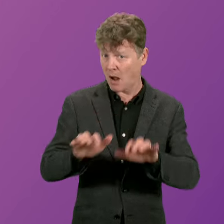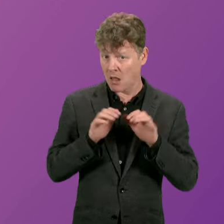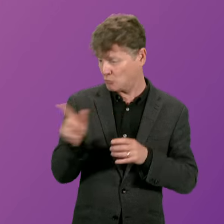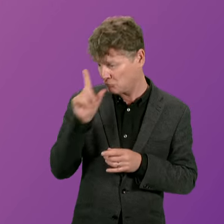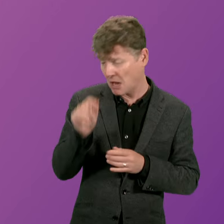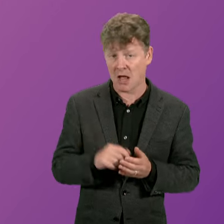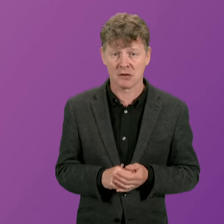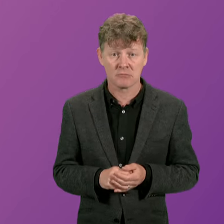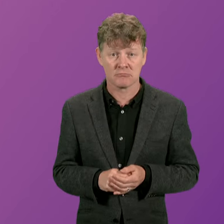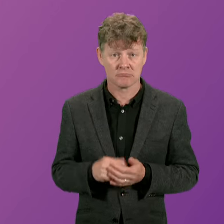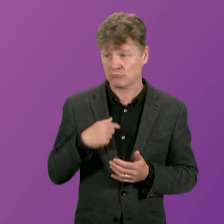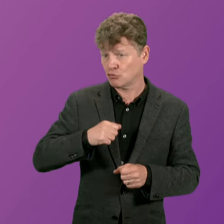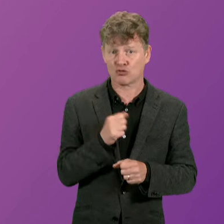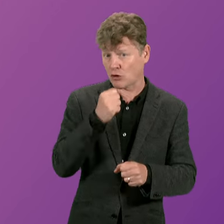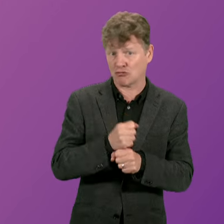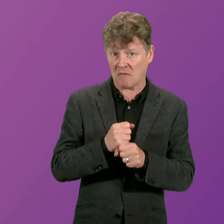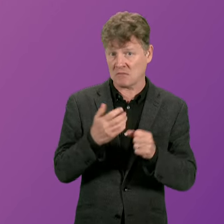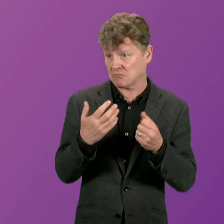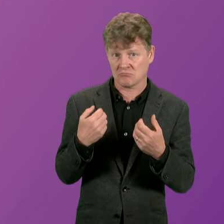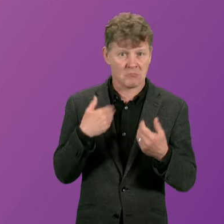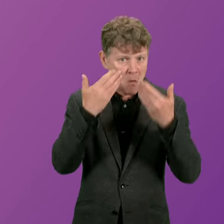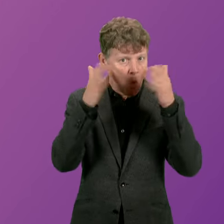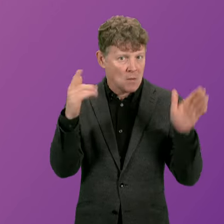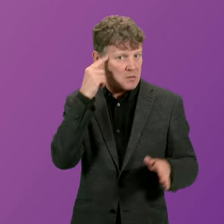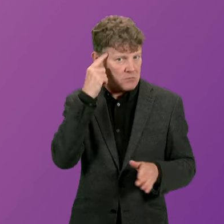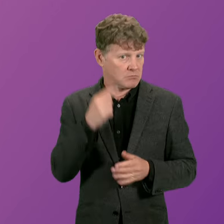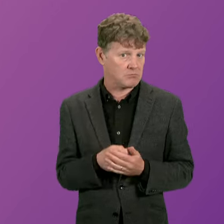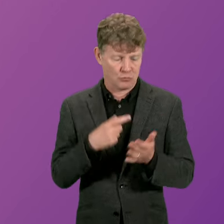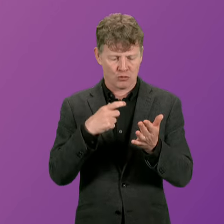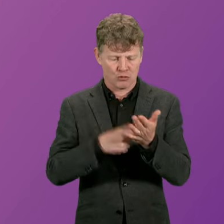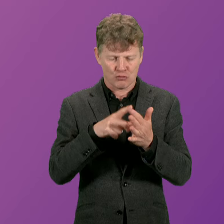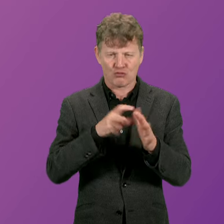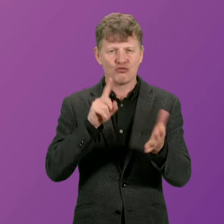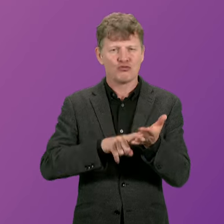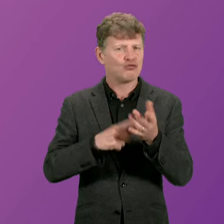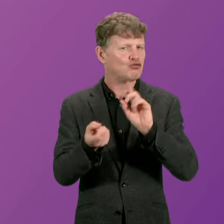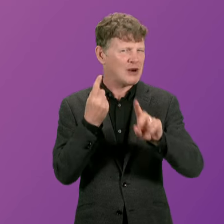to considering that proposal. I believe that recall arrangements are appropriate